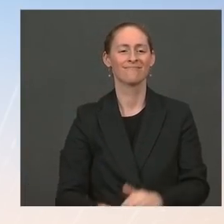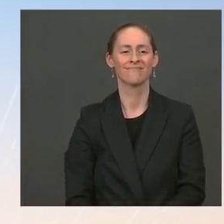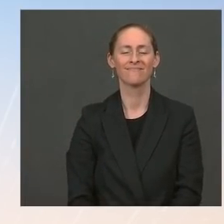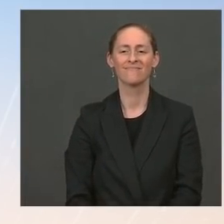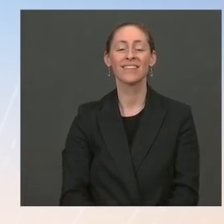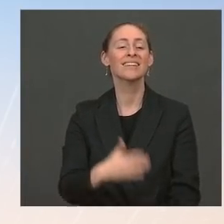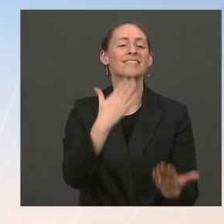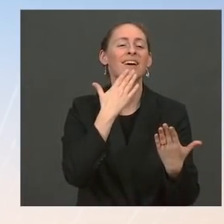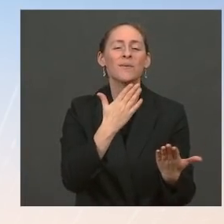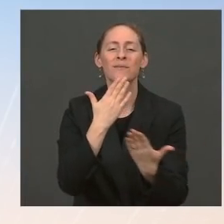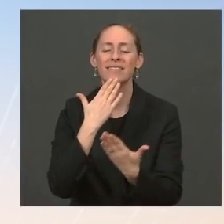Ms. Psaki: Thanks, everyone.